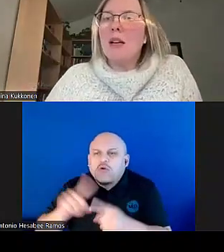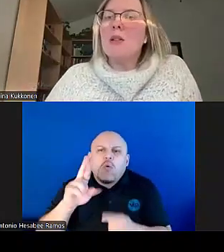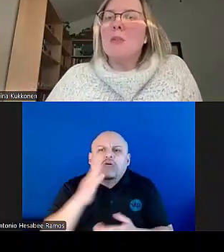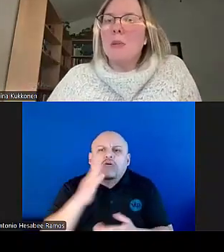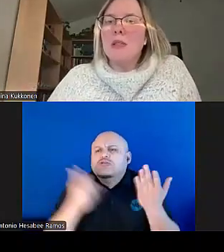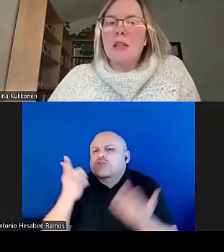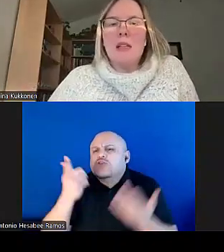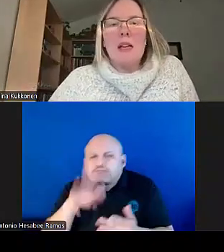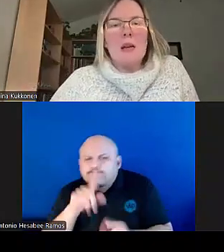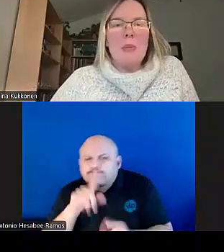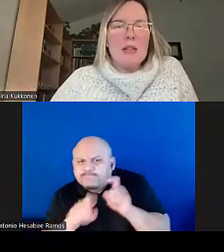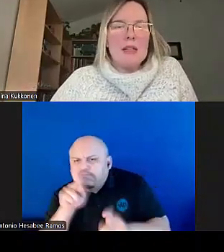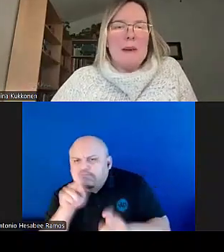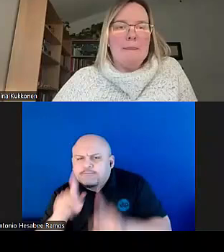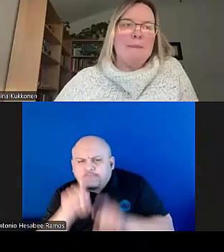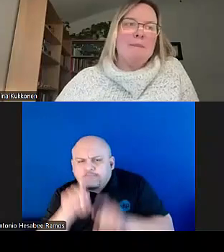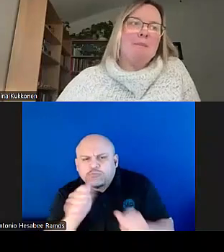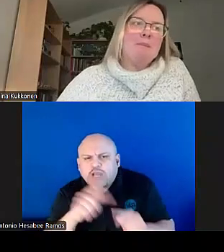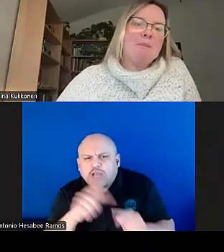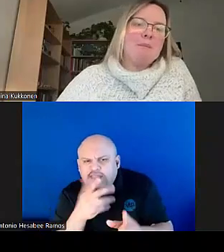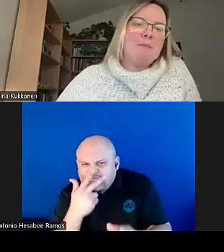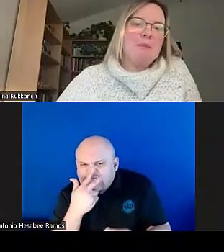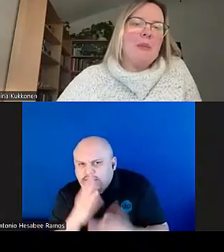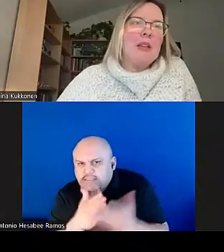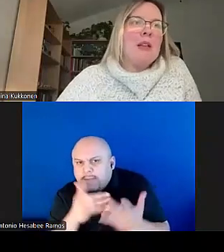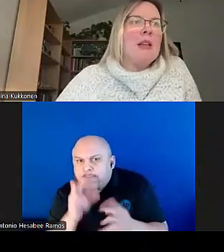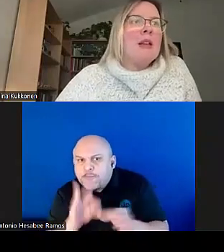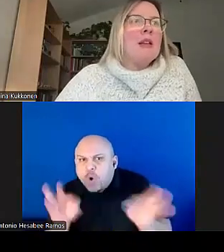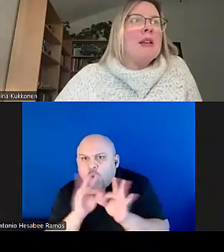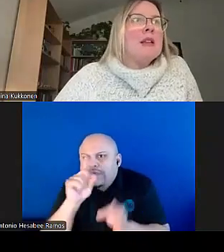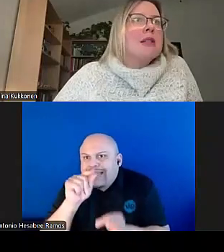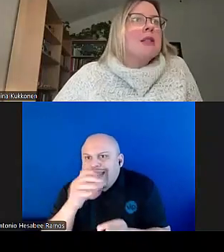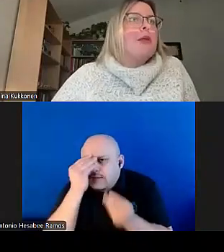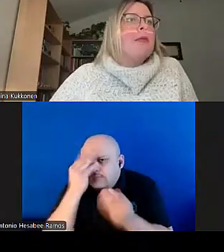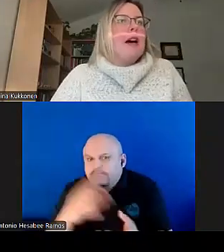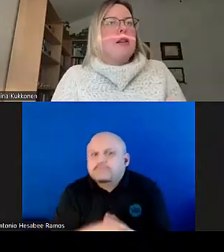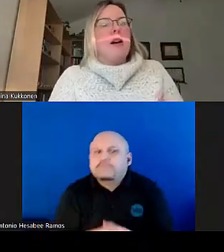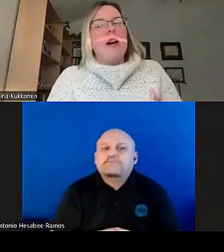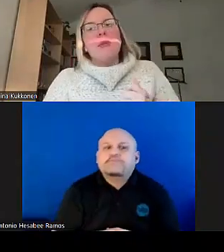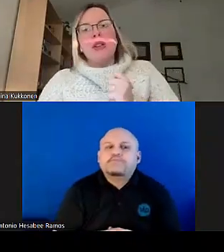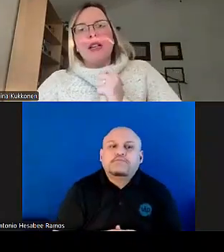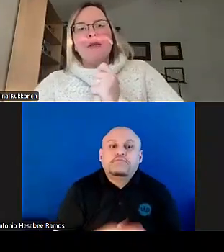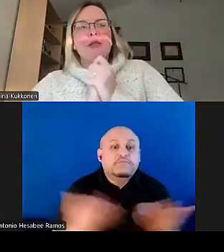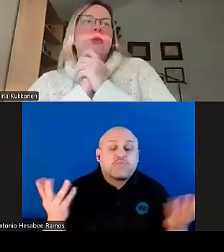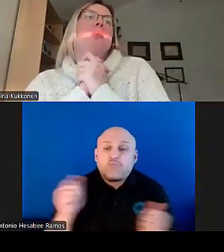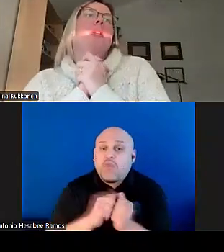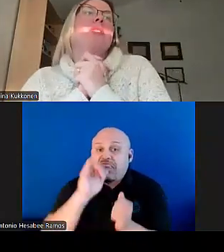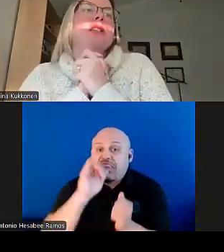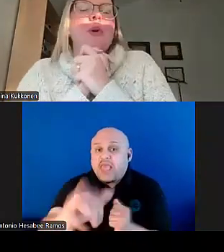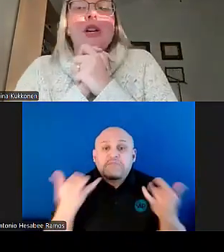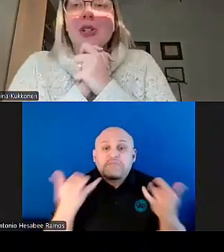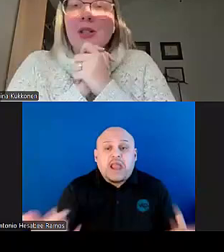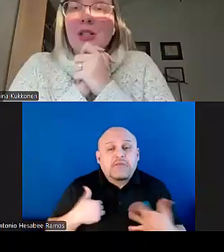that to be able to get that impact data. So with that, I'm going to leave you with these questions